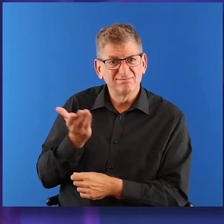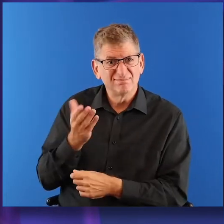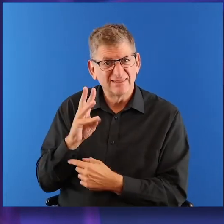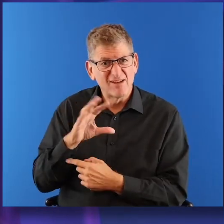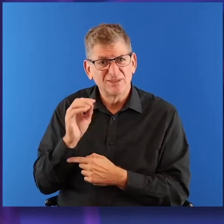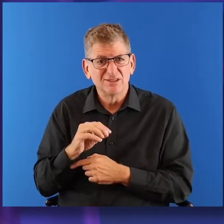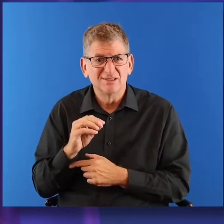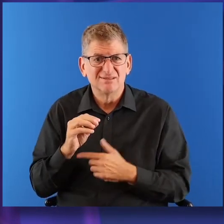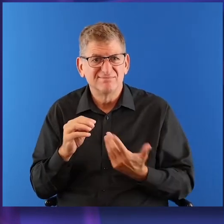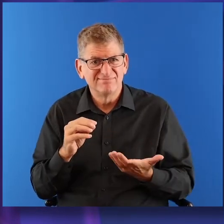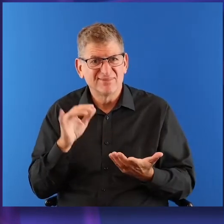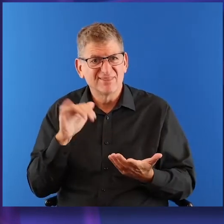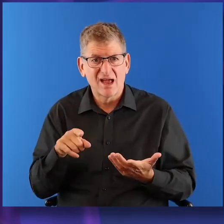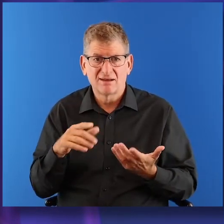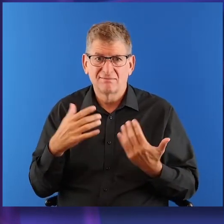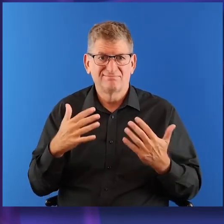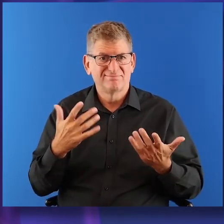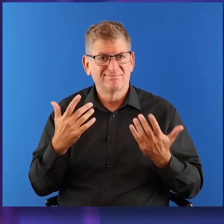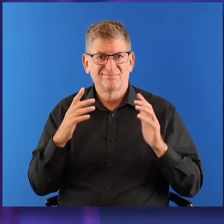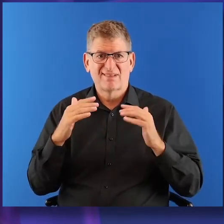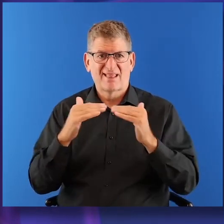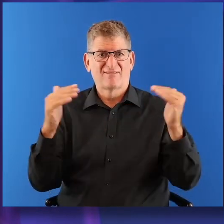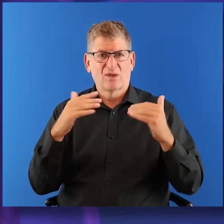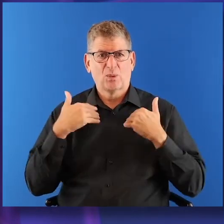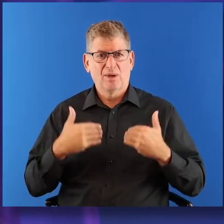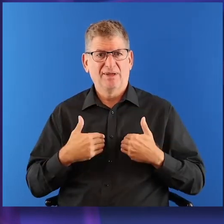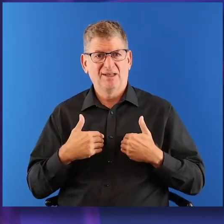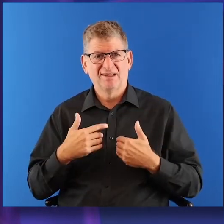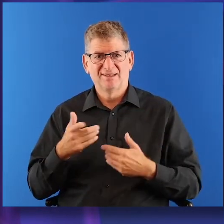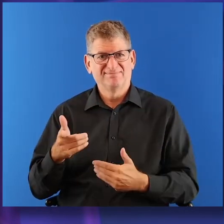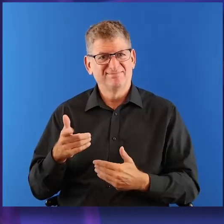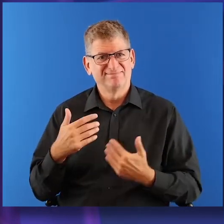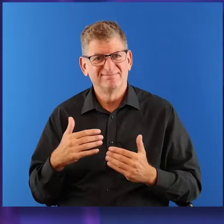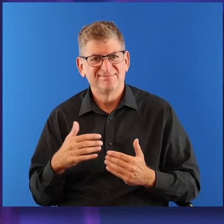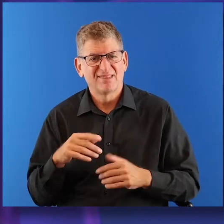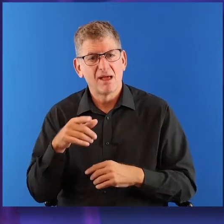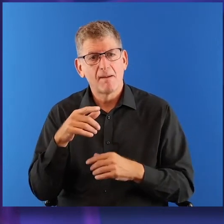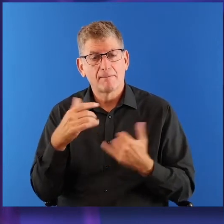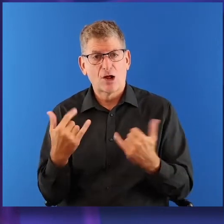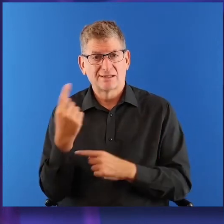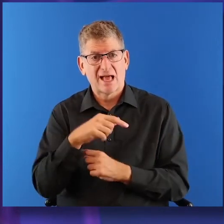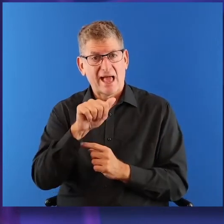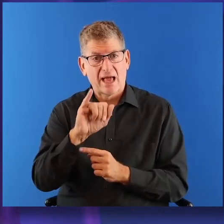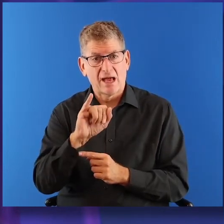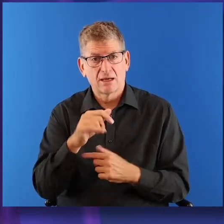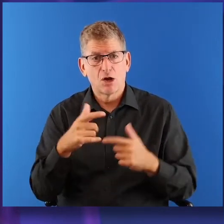what we call the level of human of grants. Modern-day AI, large neural nets compute capacity in the Cloud.